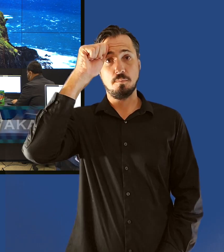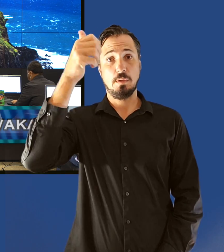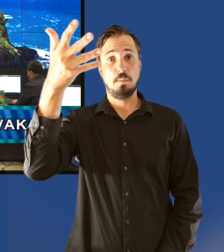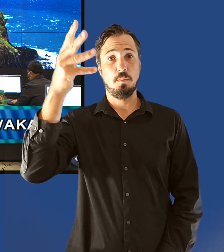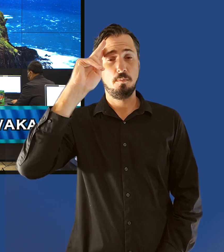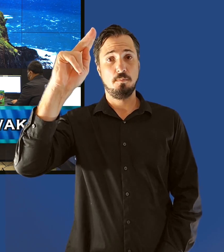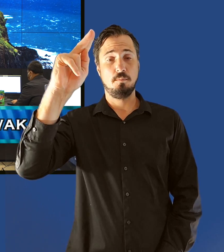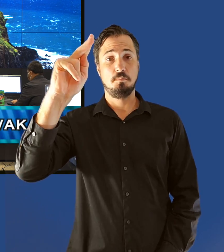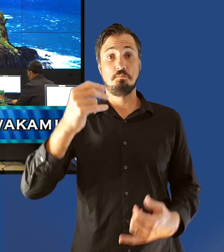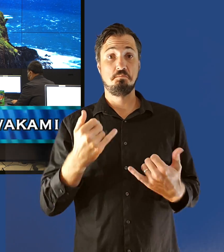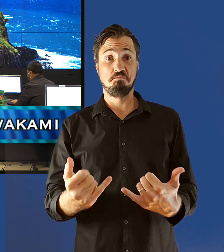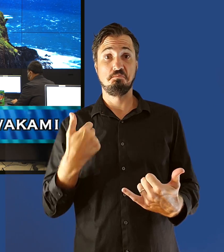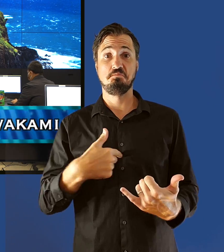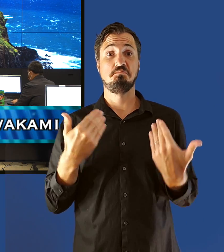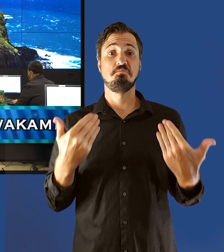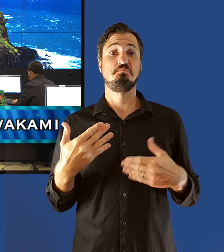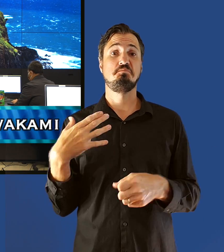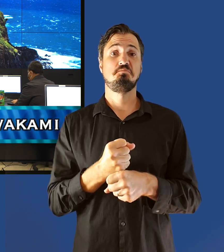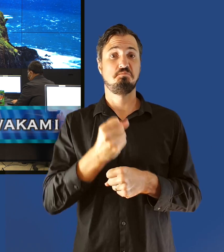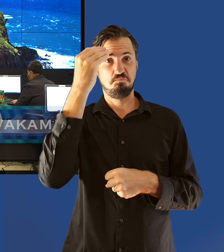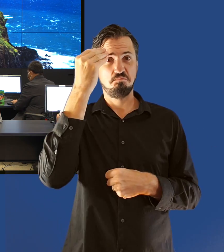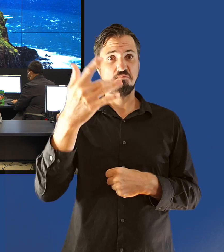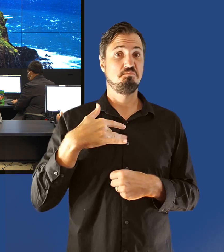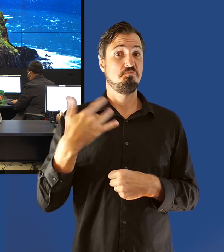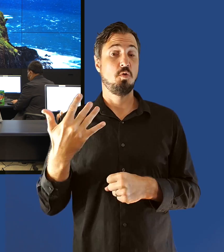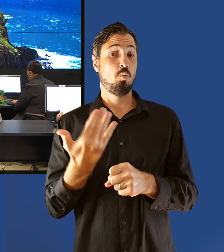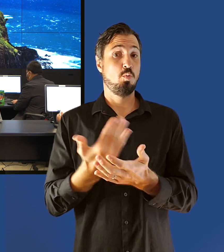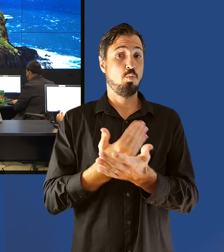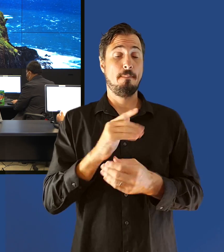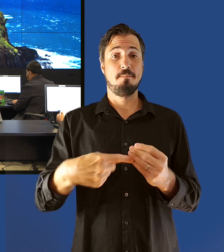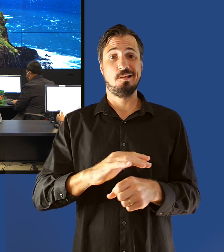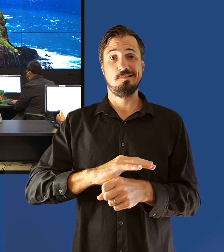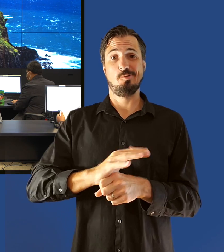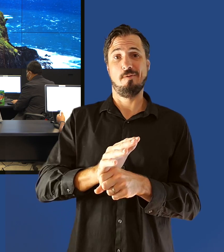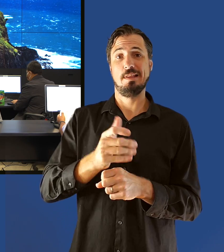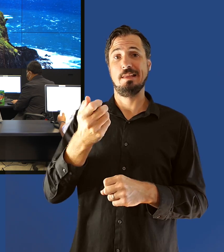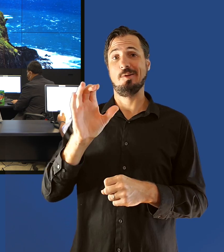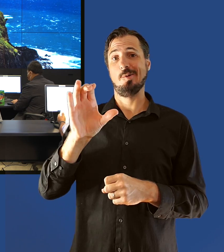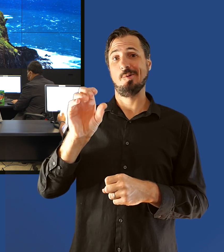Aloha Kaua'i. Here's our daily COVID-19 briefing from Team Kaua'i for Thursday April 30.